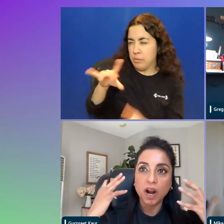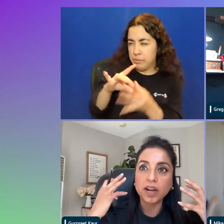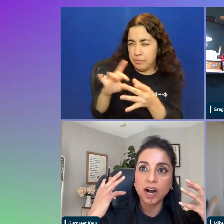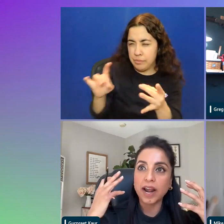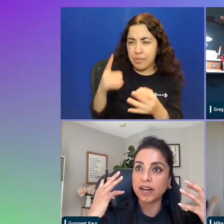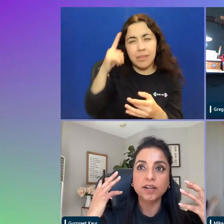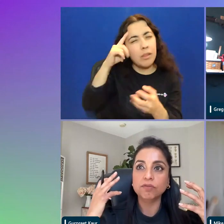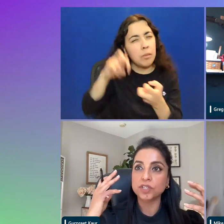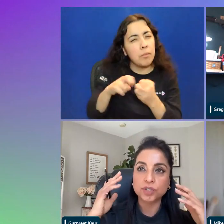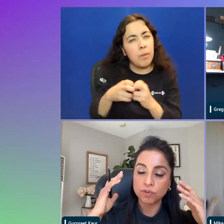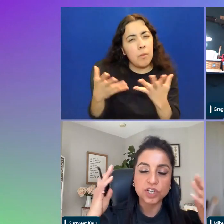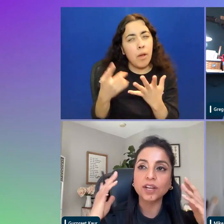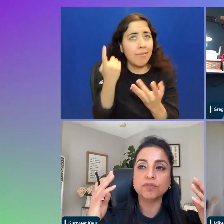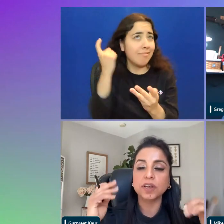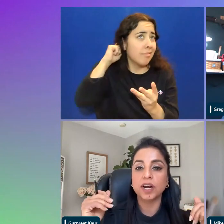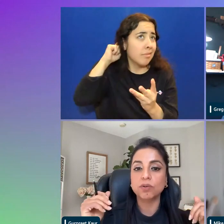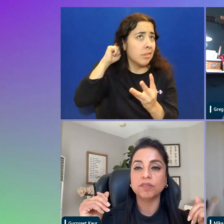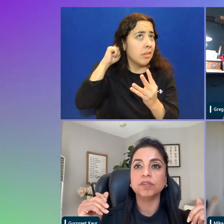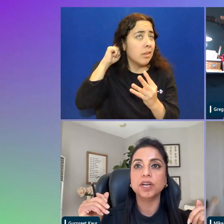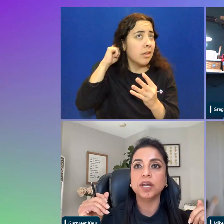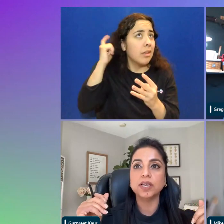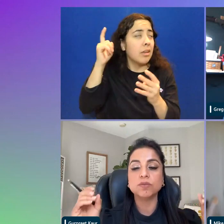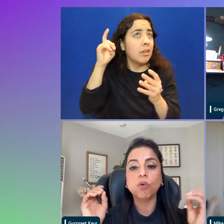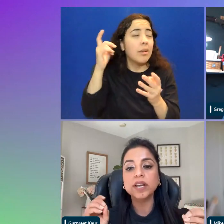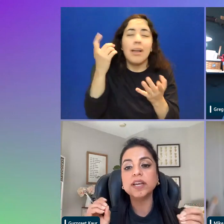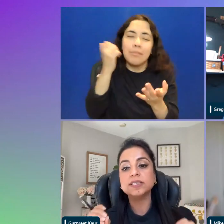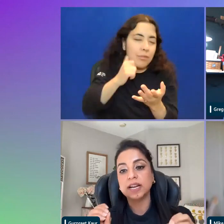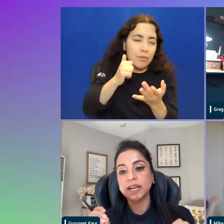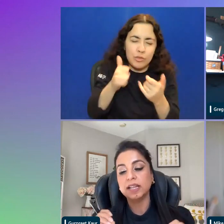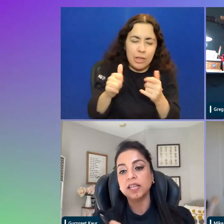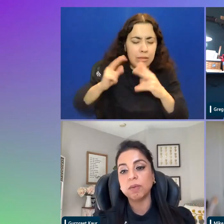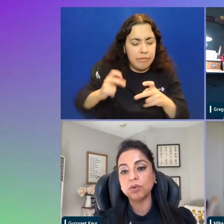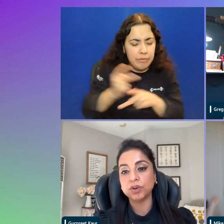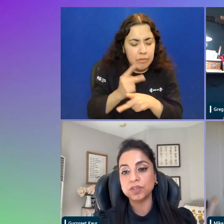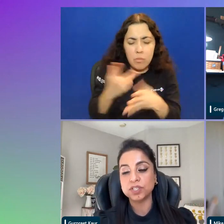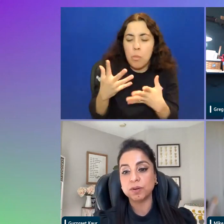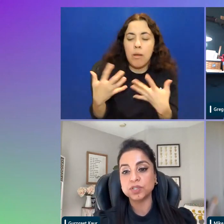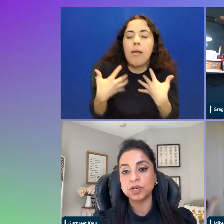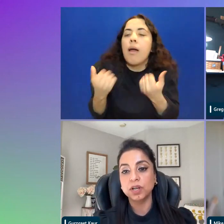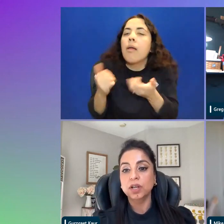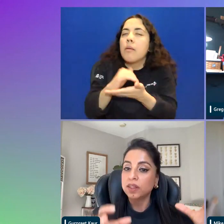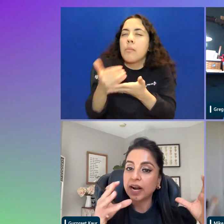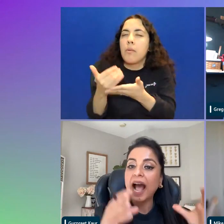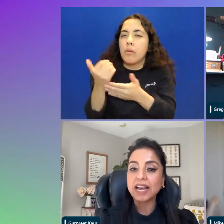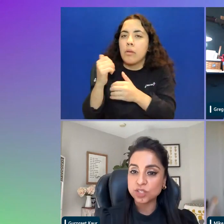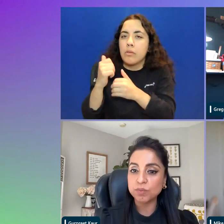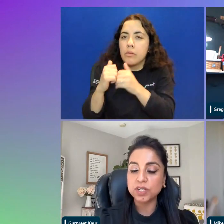our, in our head, which we're trying to figure out every day, is what is that healthy amount of disruption? There has to be